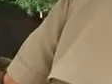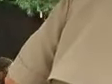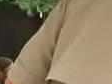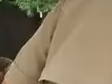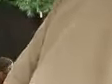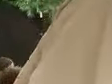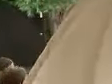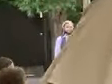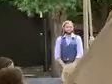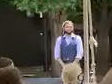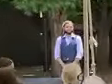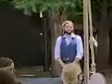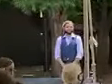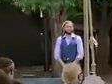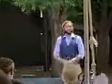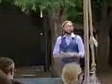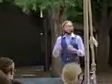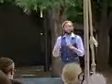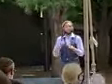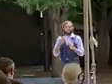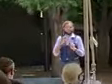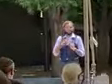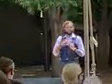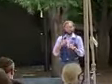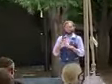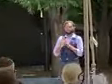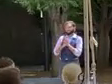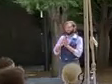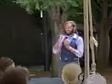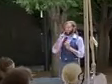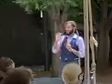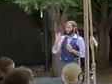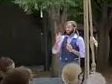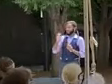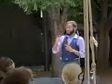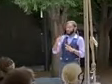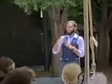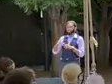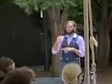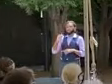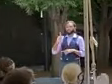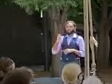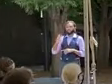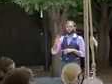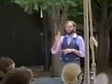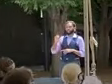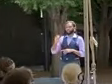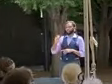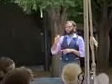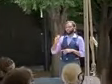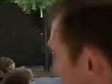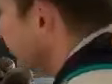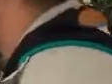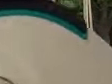Without him and without his enthusiasm for FDR and Eleanor Roosevelt - the incomparable Eleanor Roosevelt -